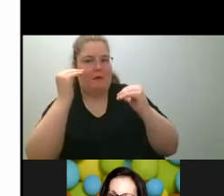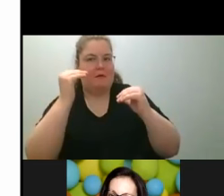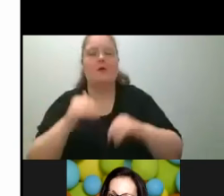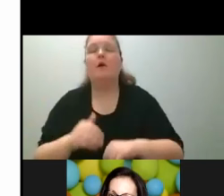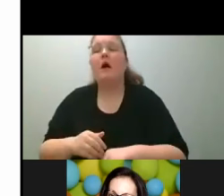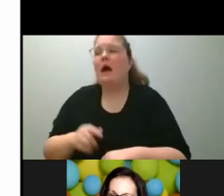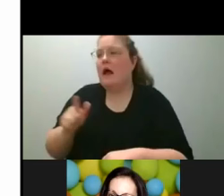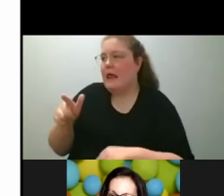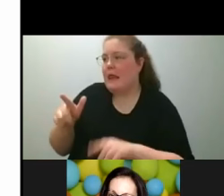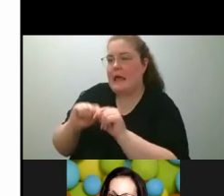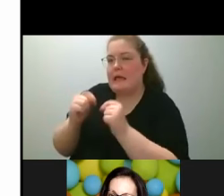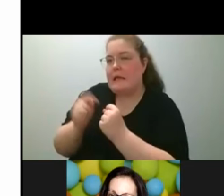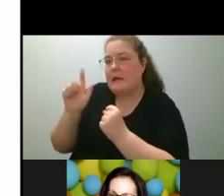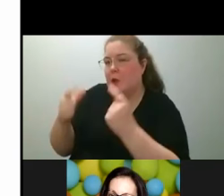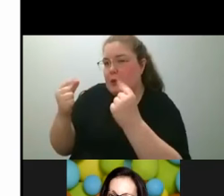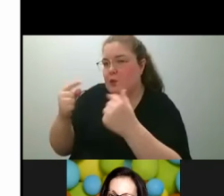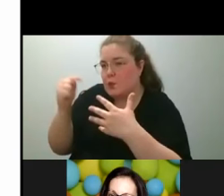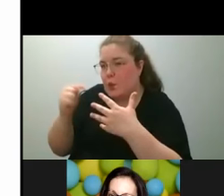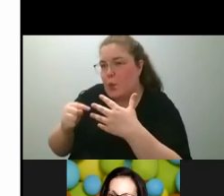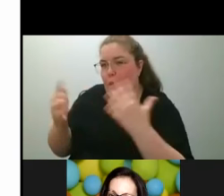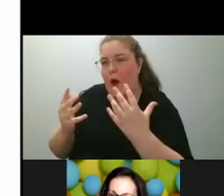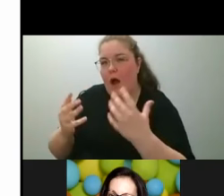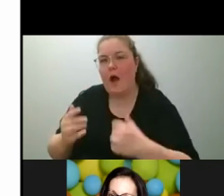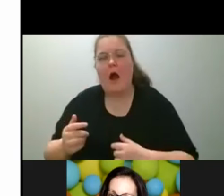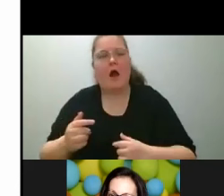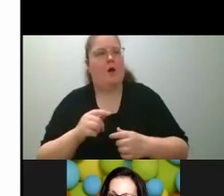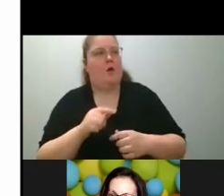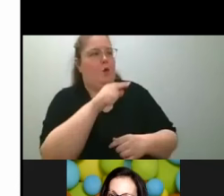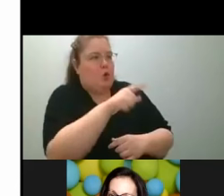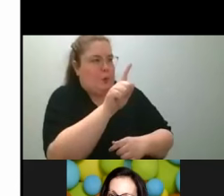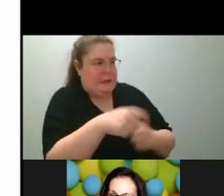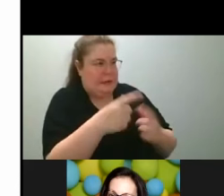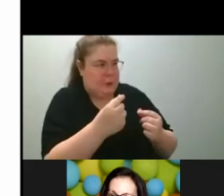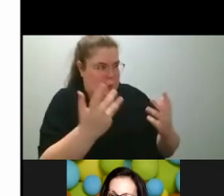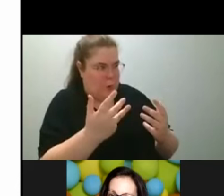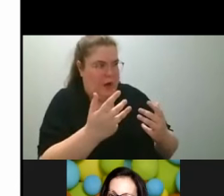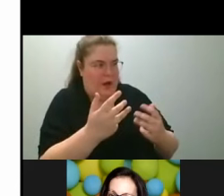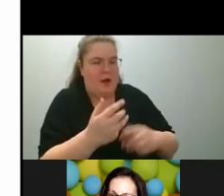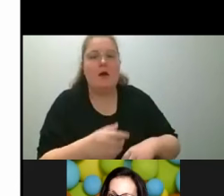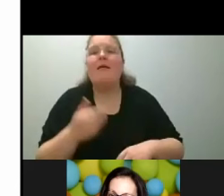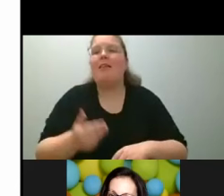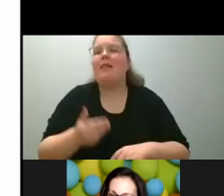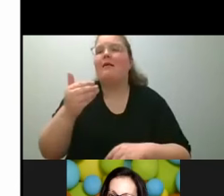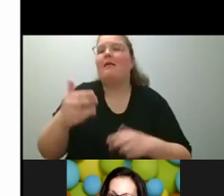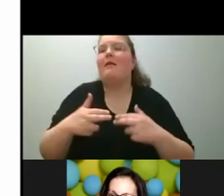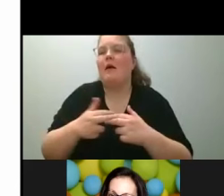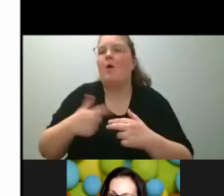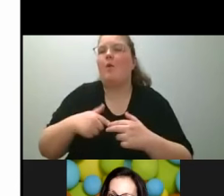and what do they expect from you? And we'll circle back to this a little bit more also in the next section as we talk about,